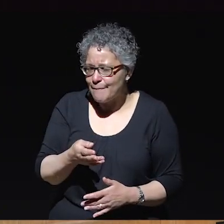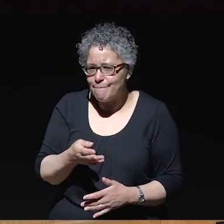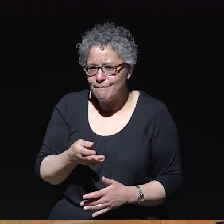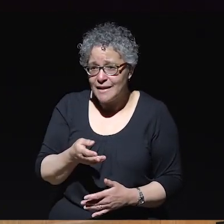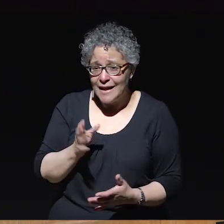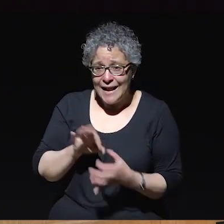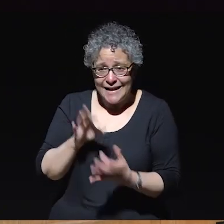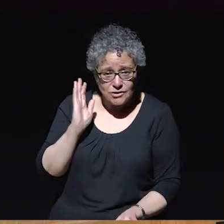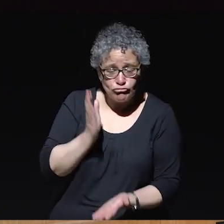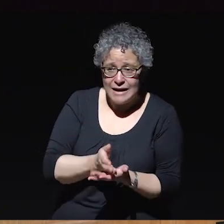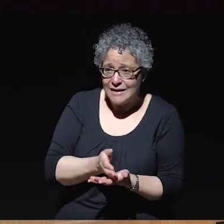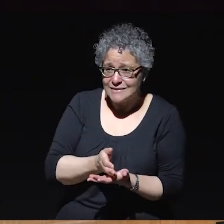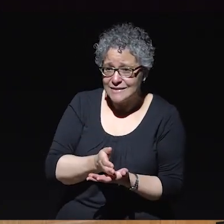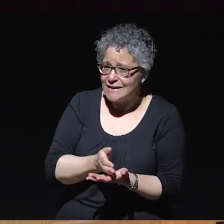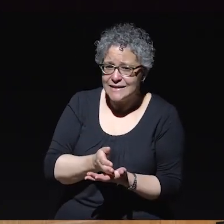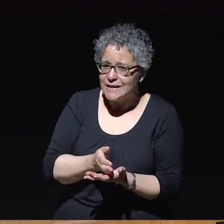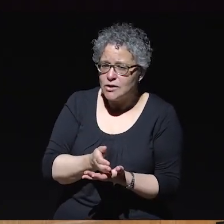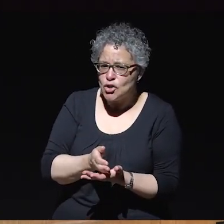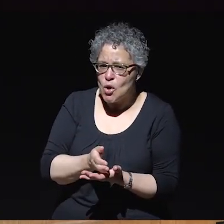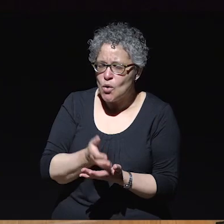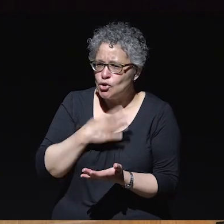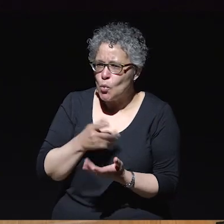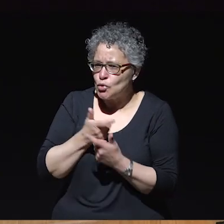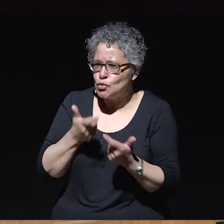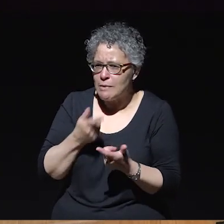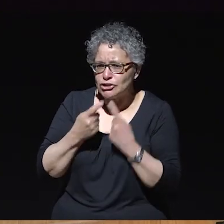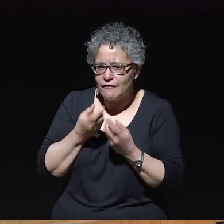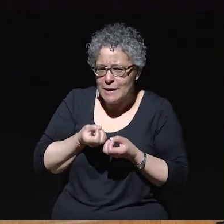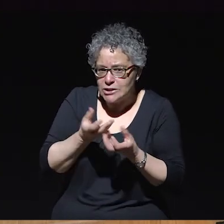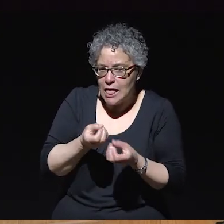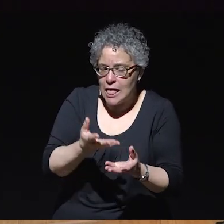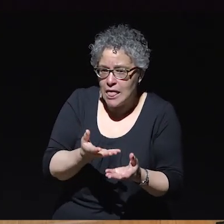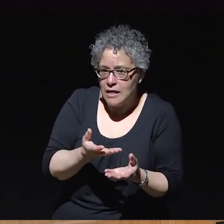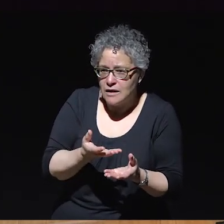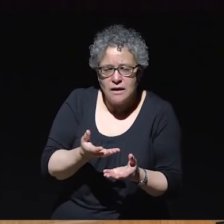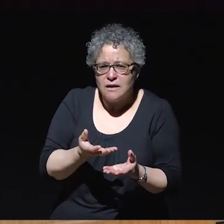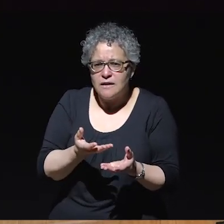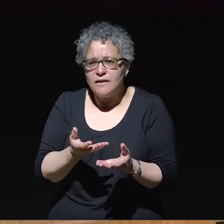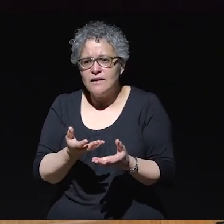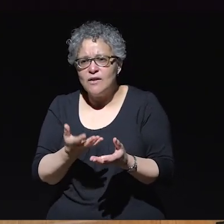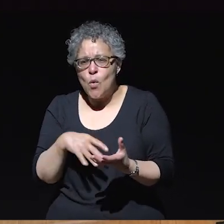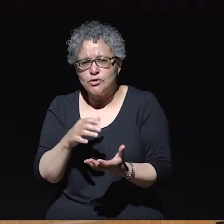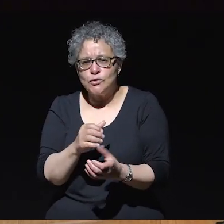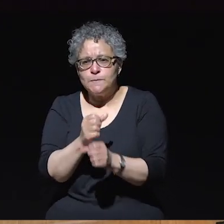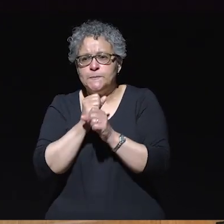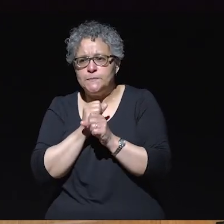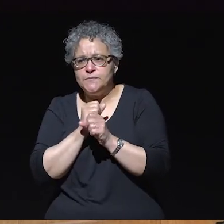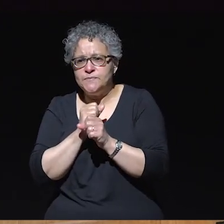it's not about giving too much away, but suggesting everything and giving away nothing, that I think actually in part is the power of 'The Blue Boy'